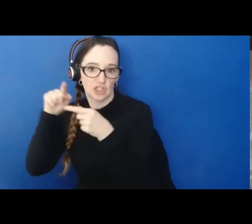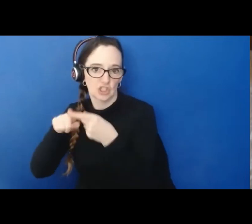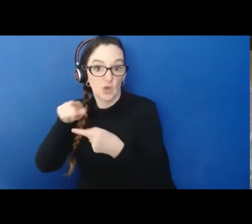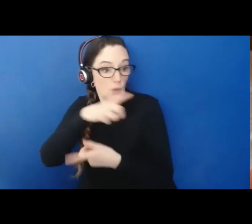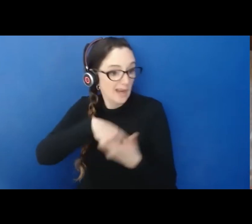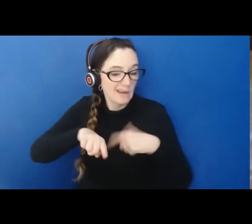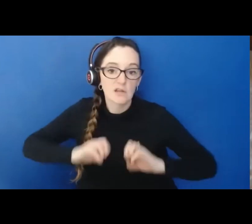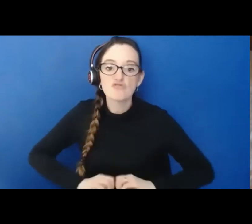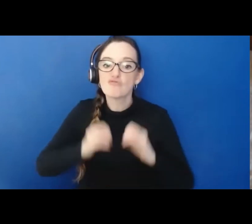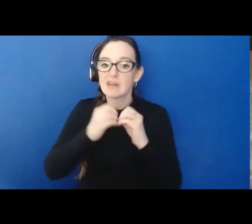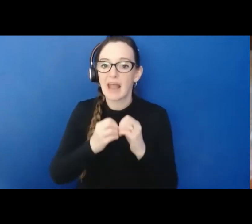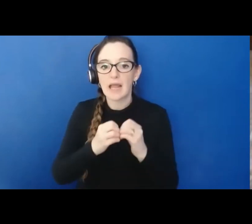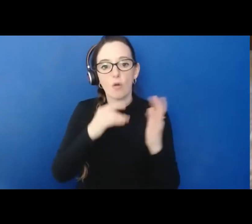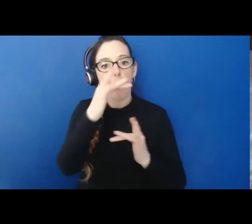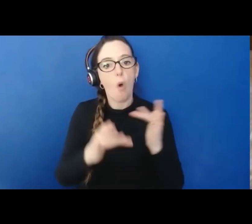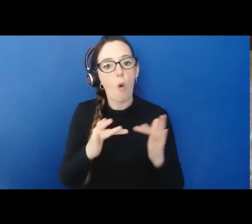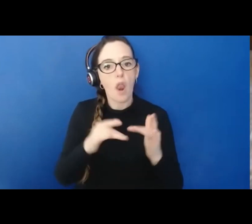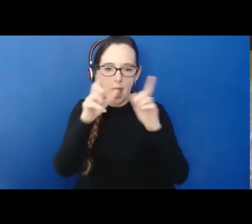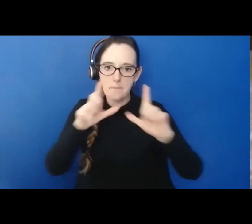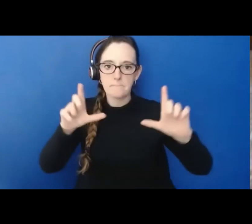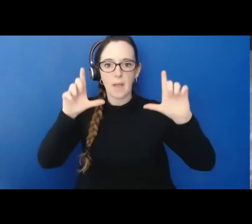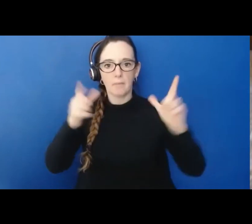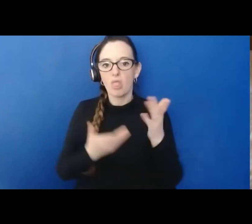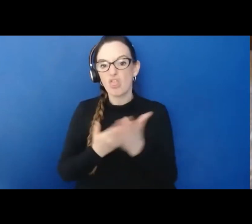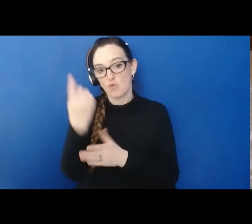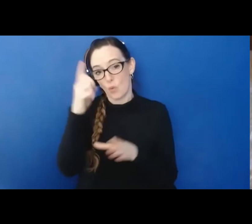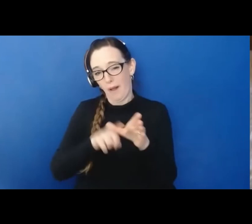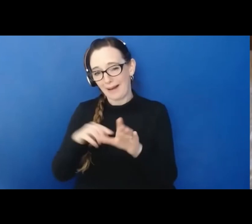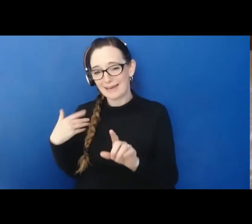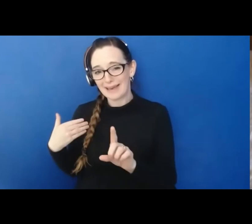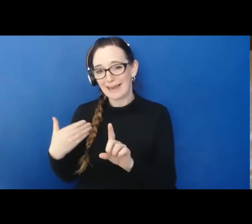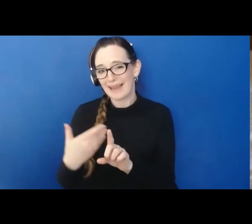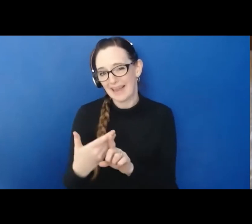the last year, in response to the COVID-19 pandemic,